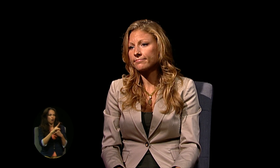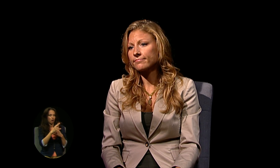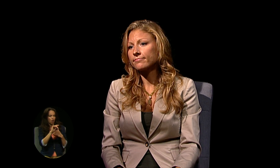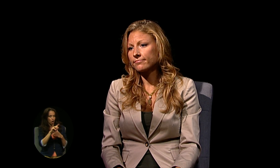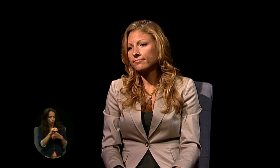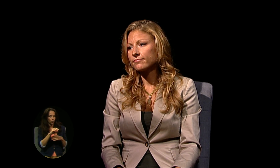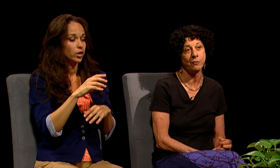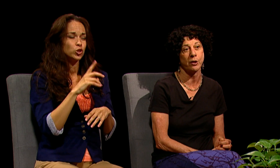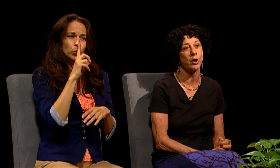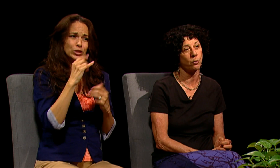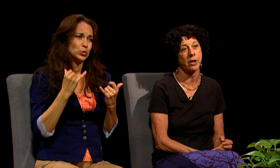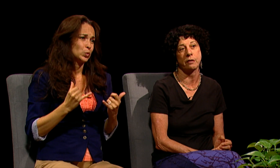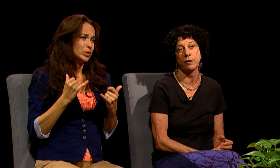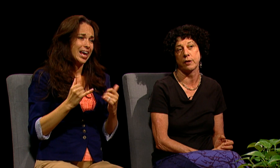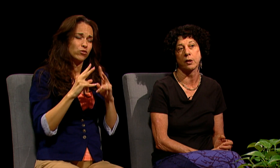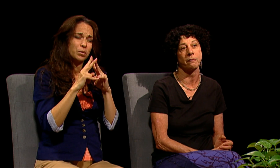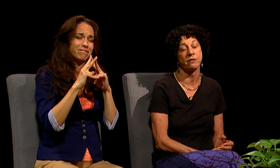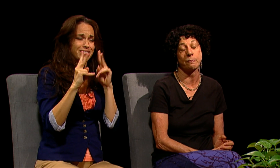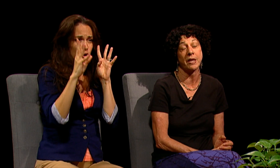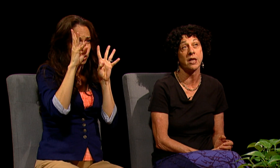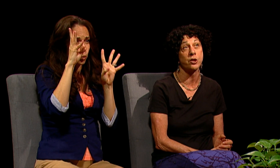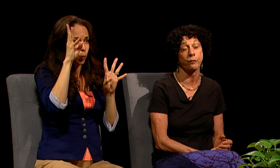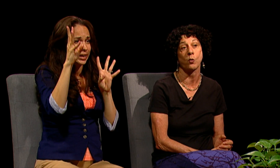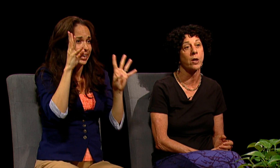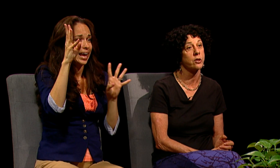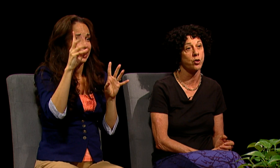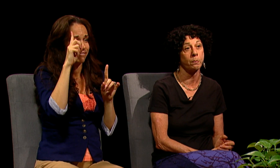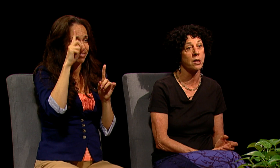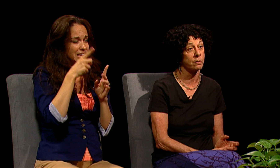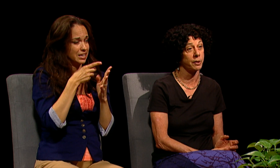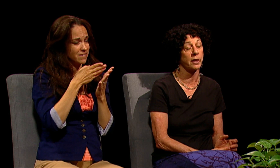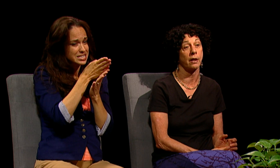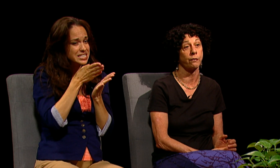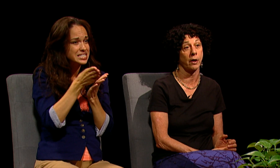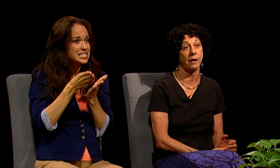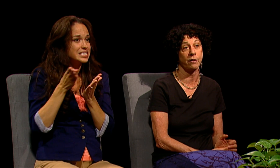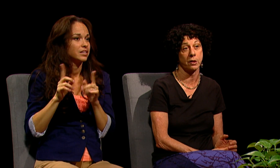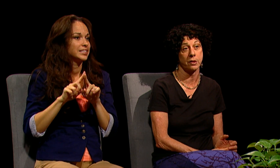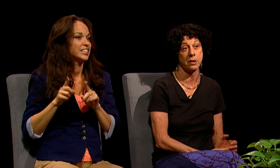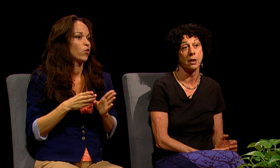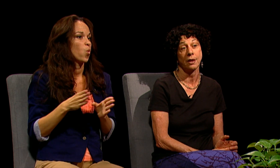YOU HAVE TO BE VERY CREATIVE, AND THINK OF AS MANY DIFFERENT WAYS AS YOU POSSIBLY CAN FOR ADVOCACY.